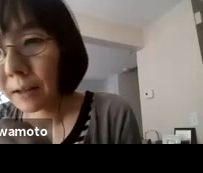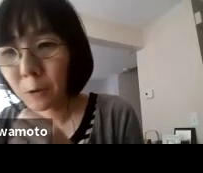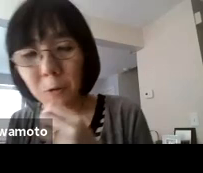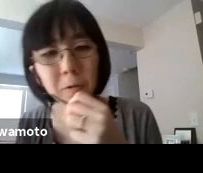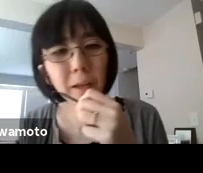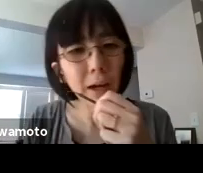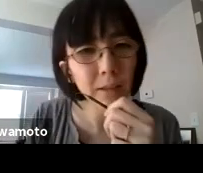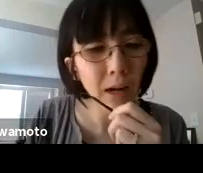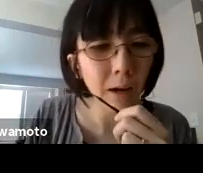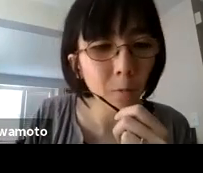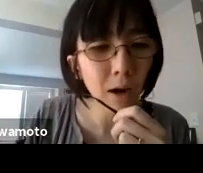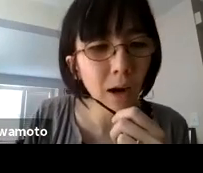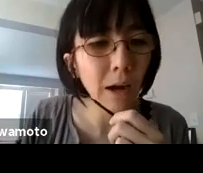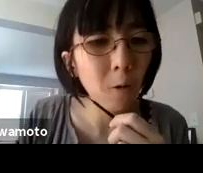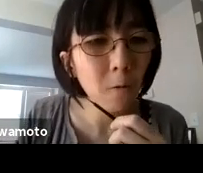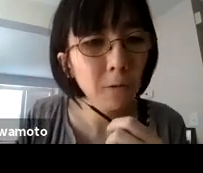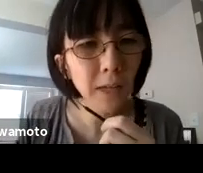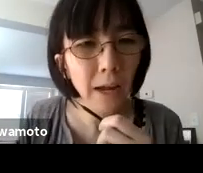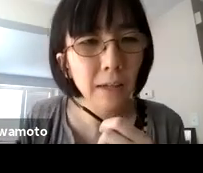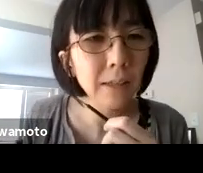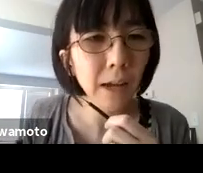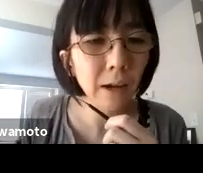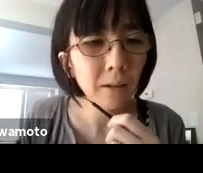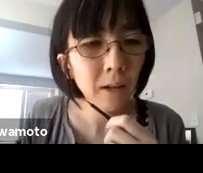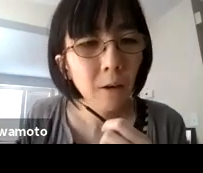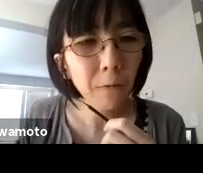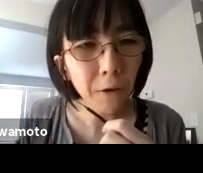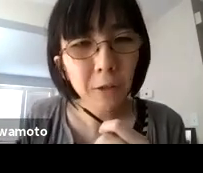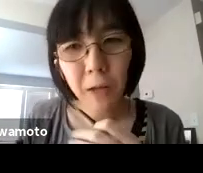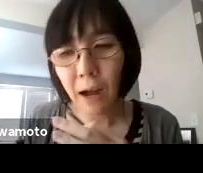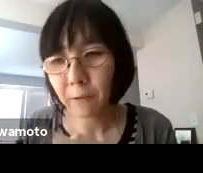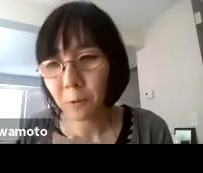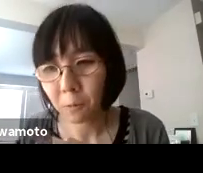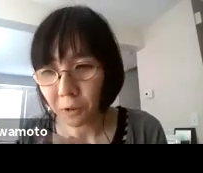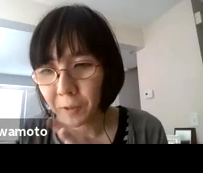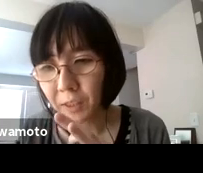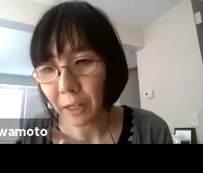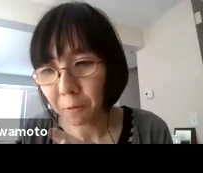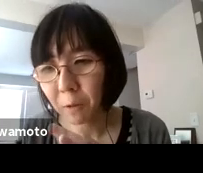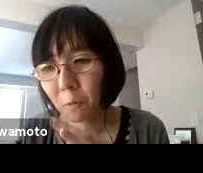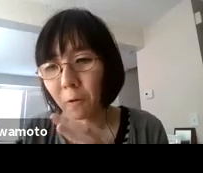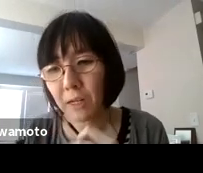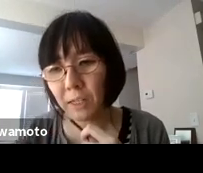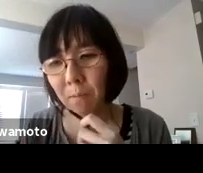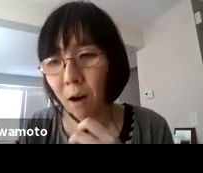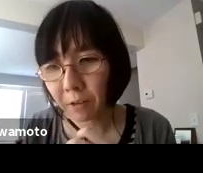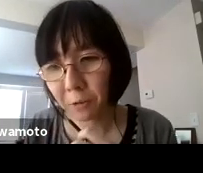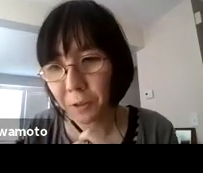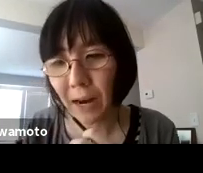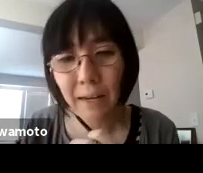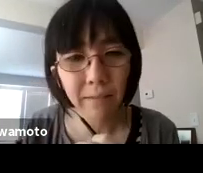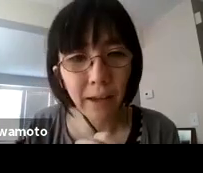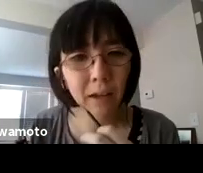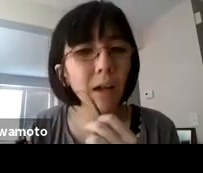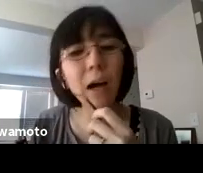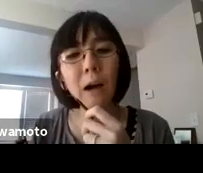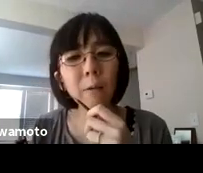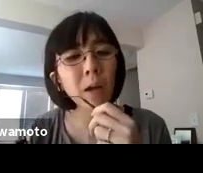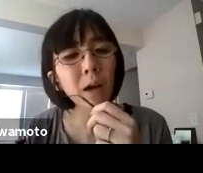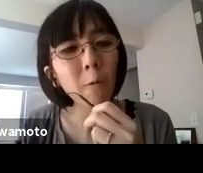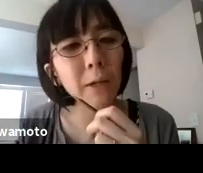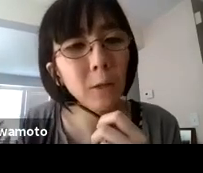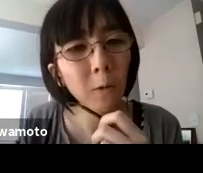And to do that, what I often say is that, first we have to observe the child before we jump on doing anything.